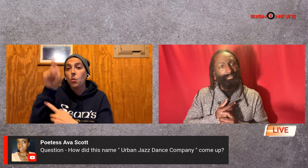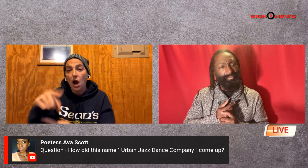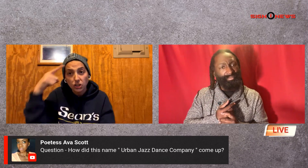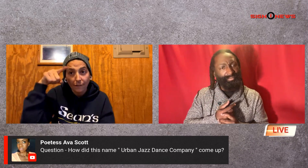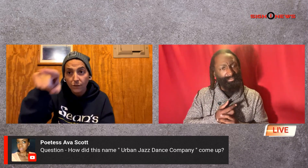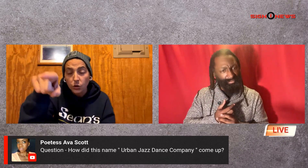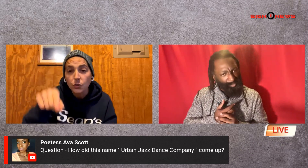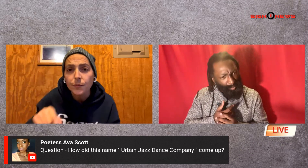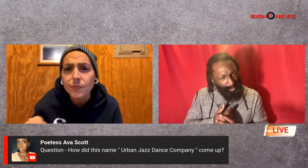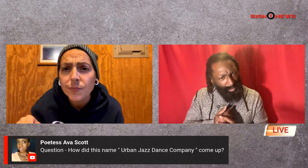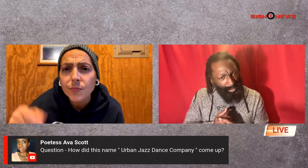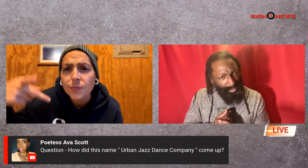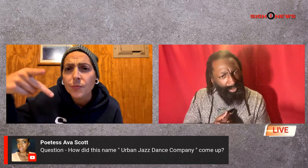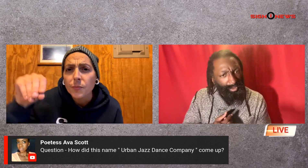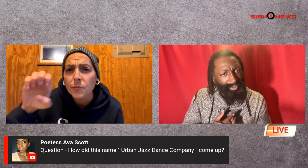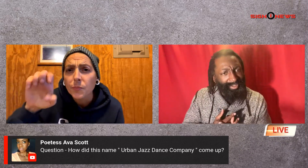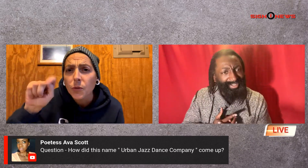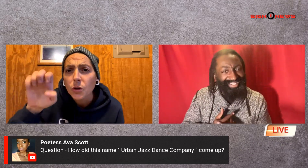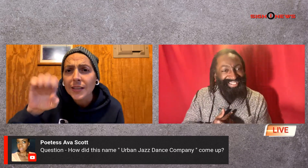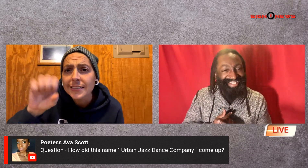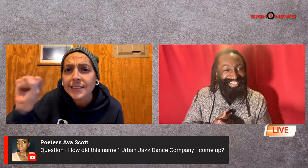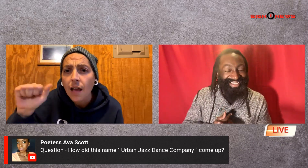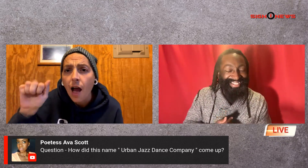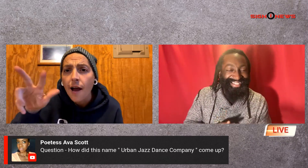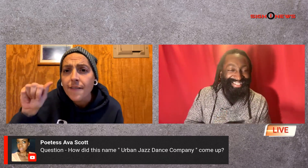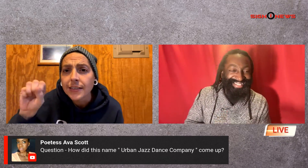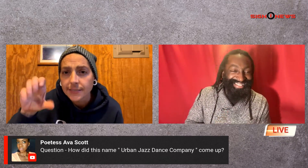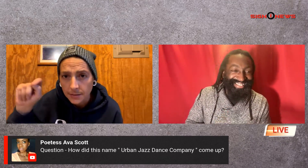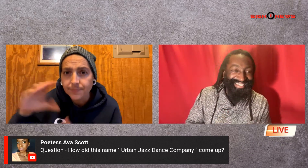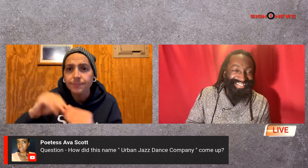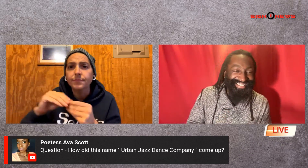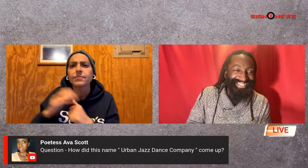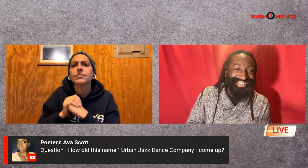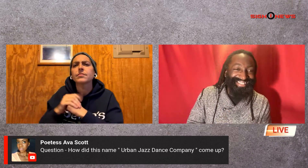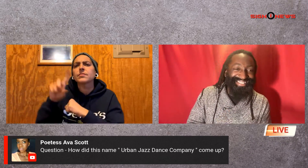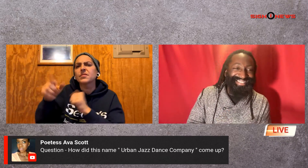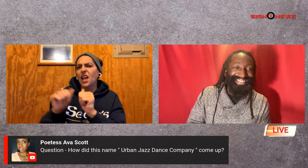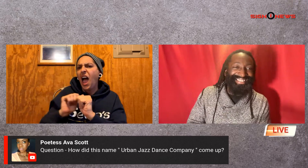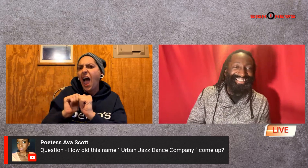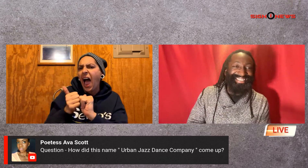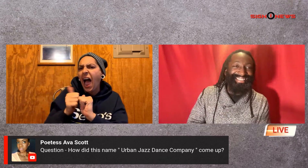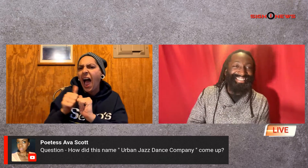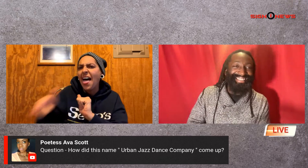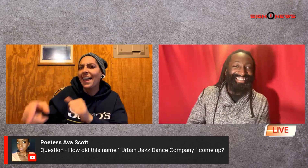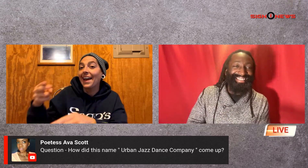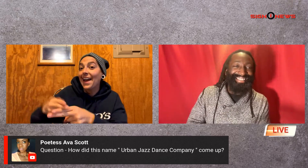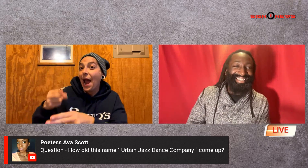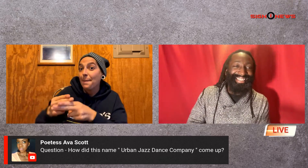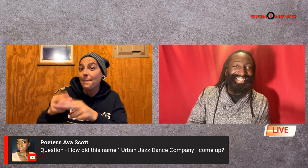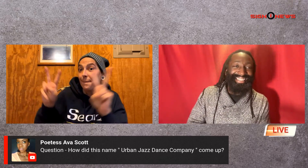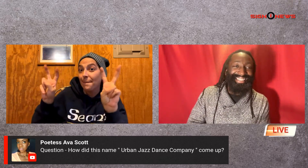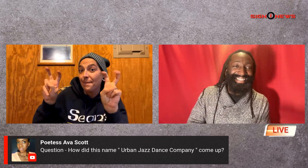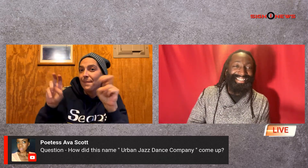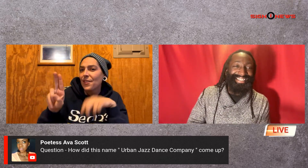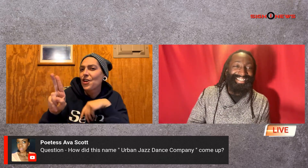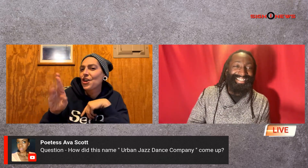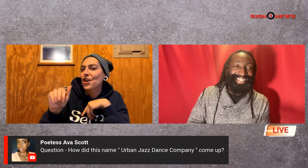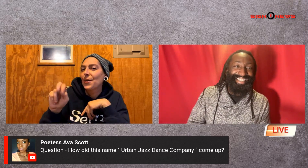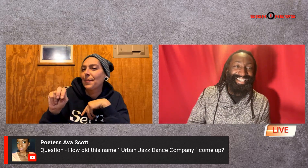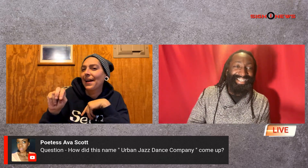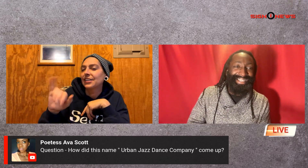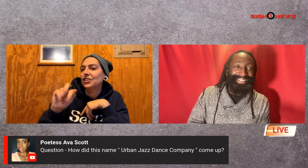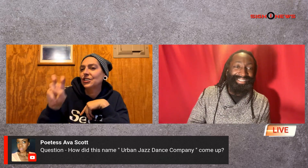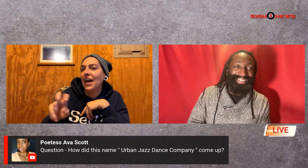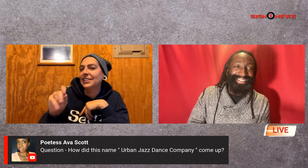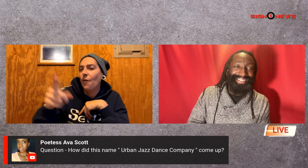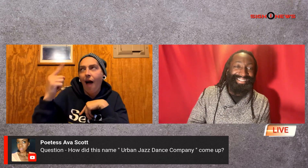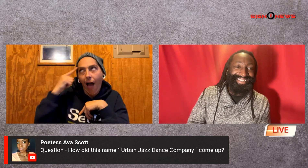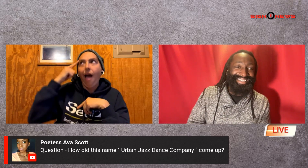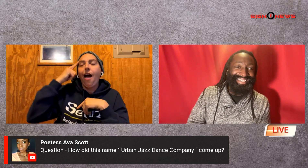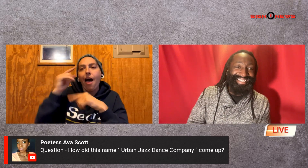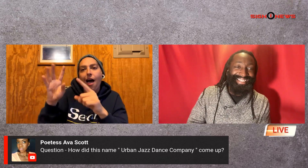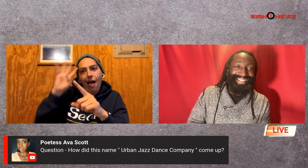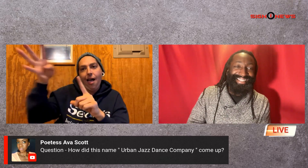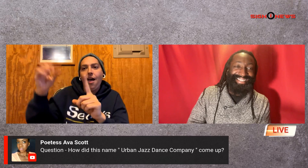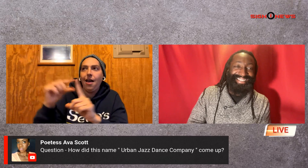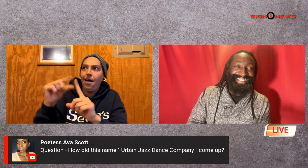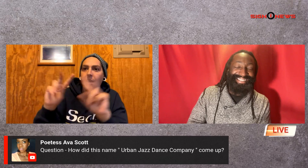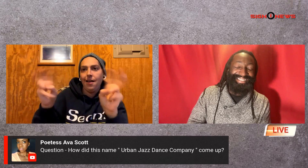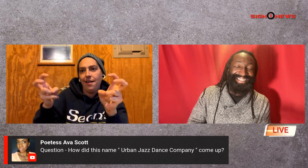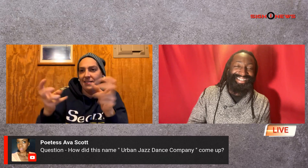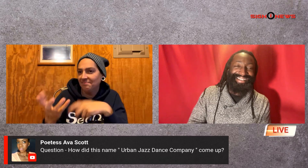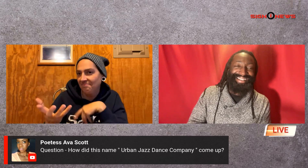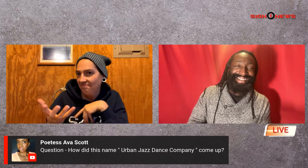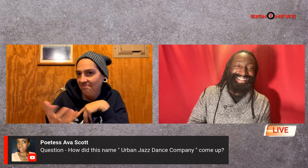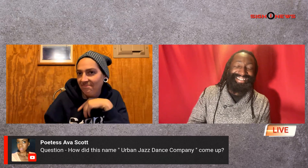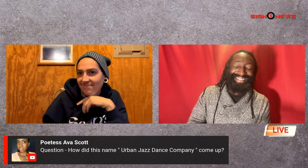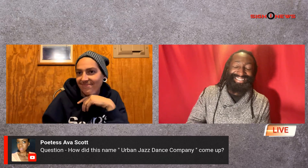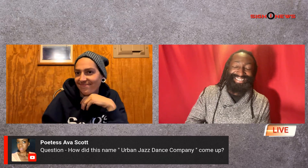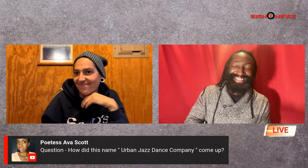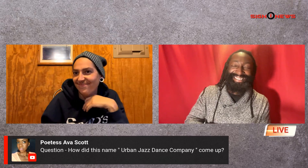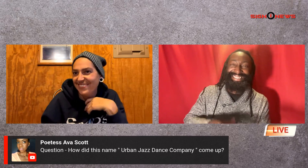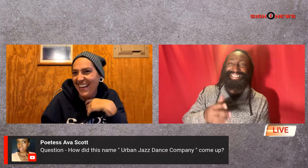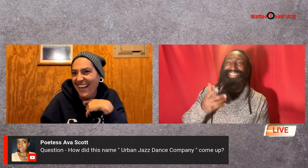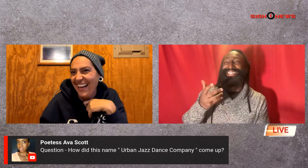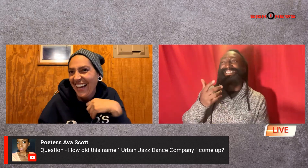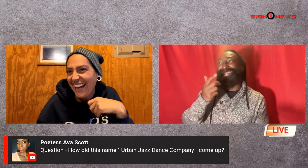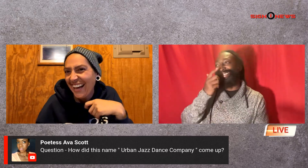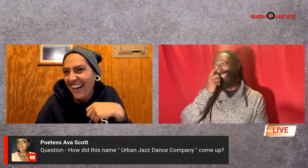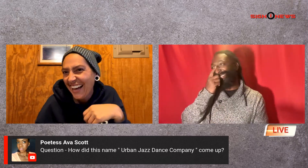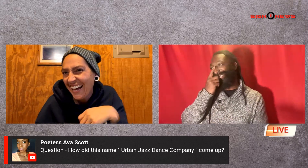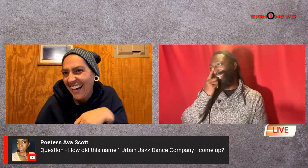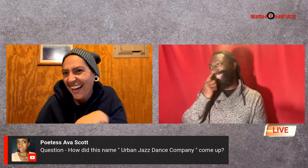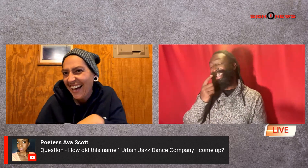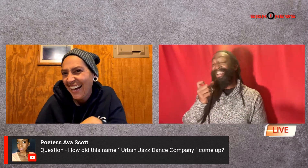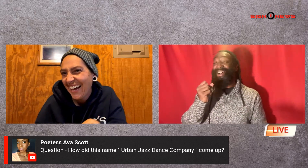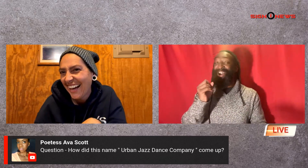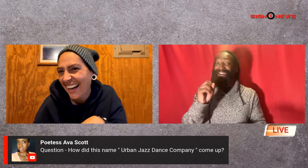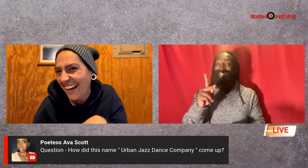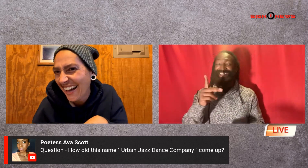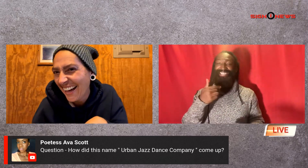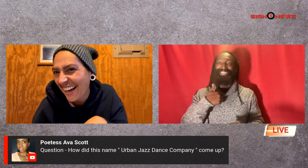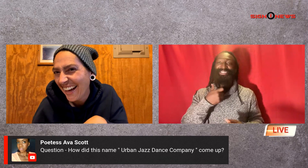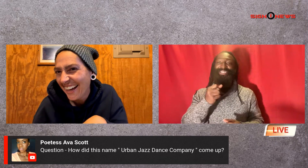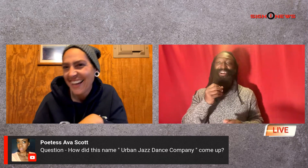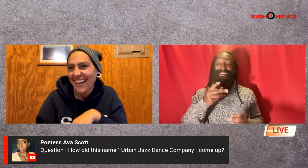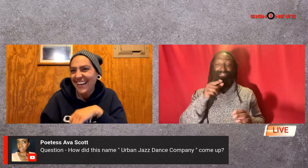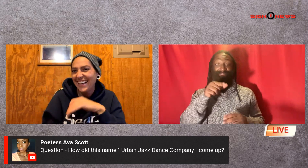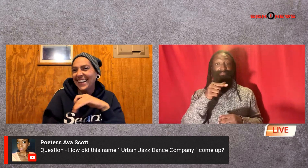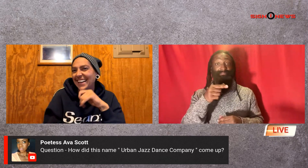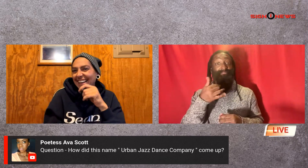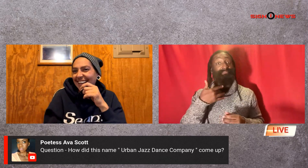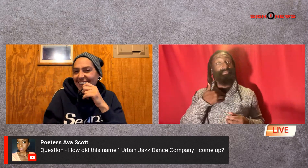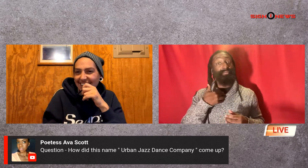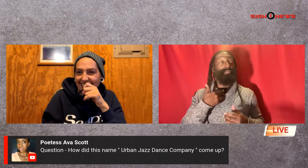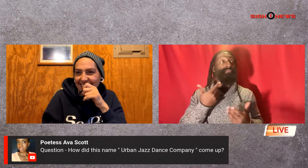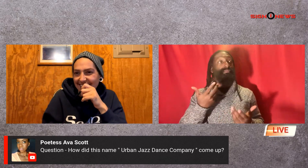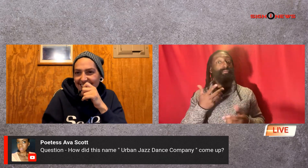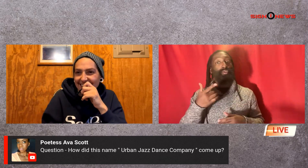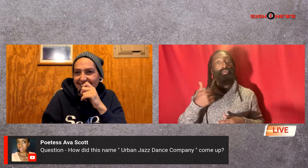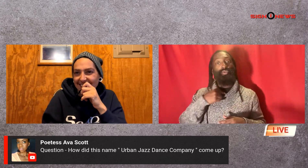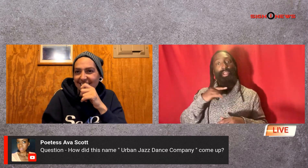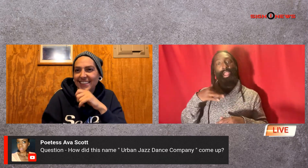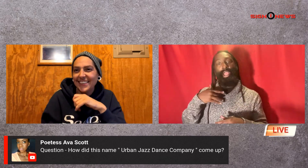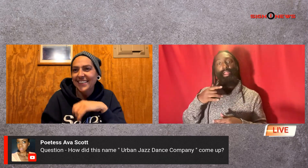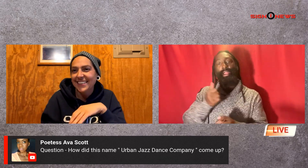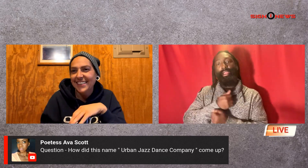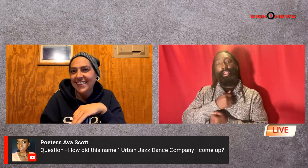member has a question poetess Ava Scott is asking how did the name urban jazz dance company,